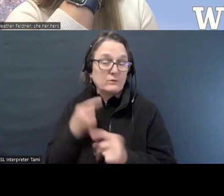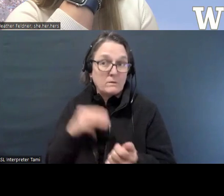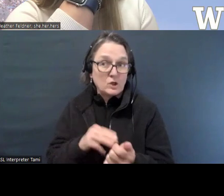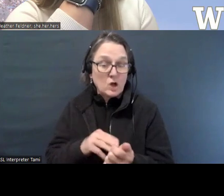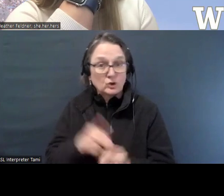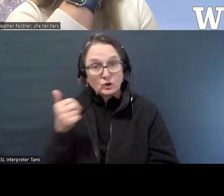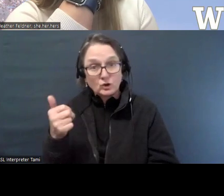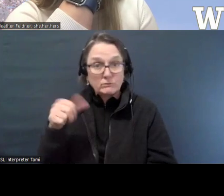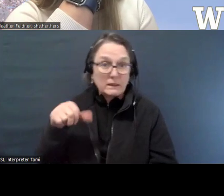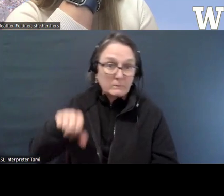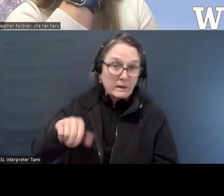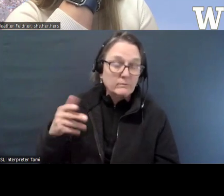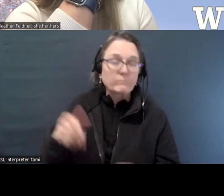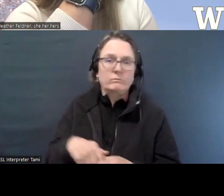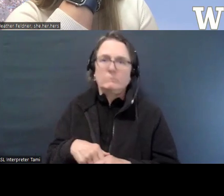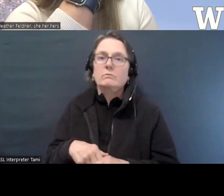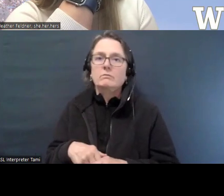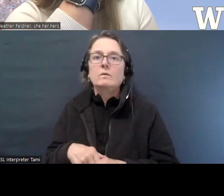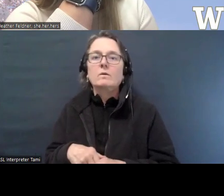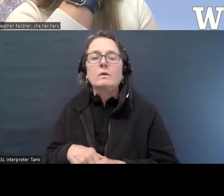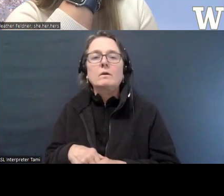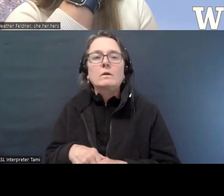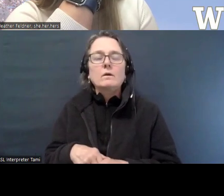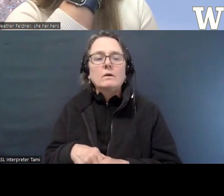First is, I mean, not in order of sequence,